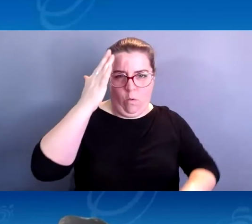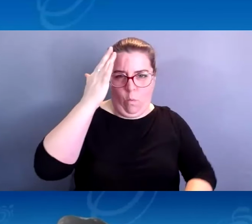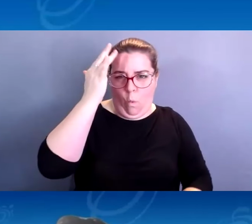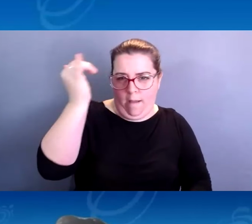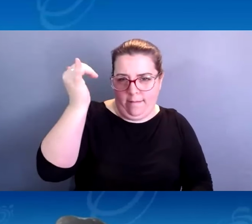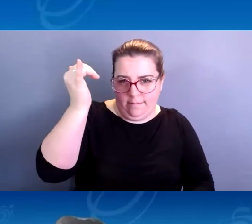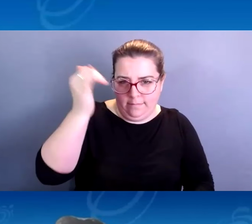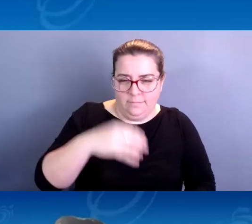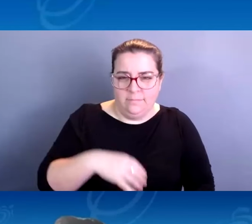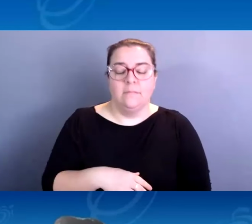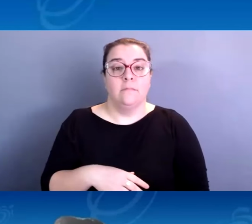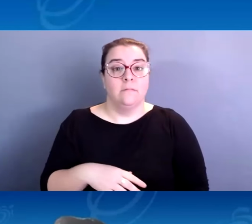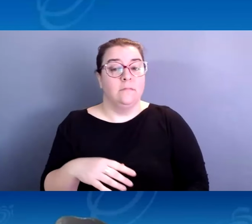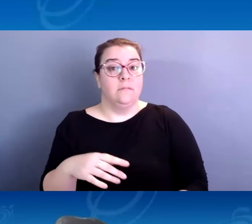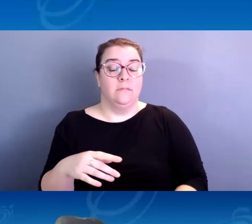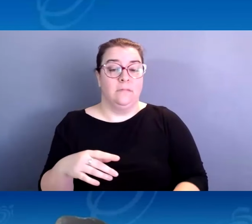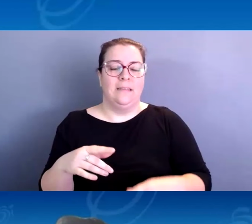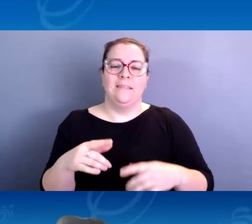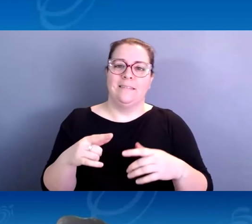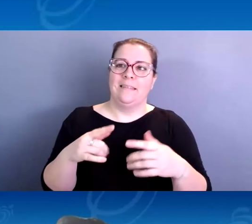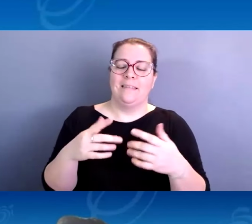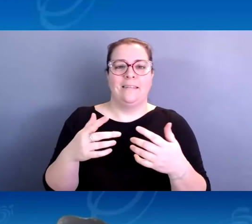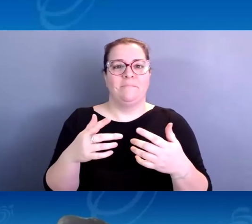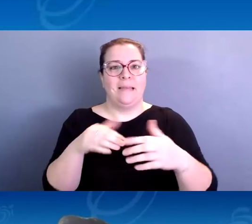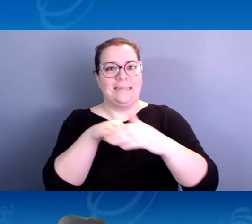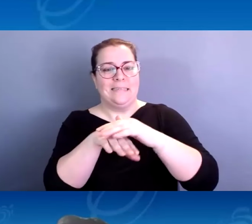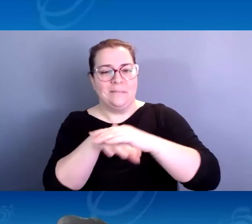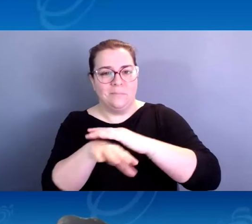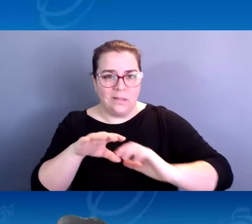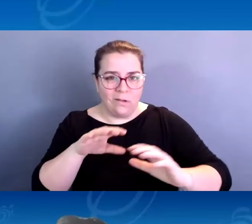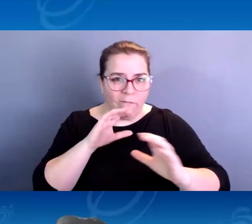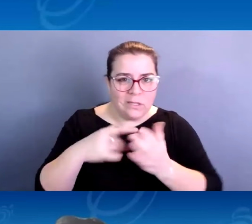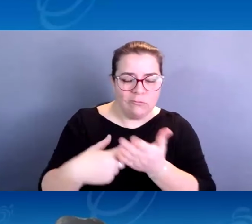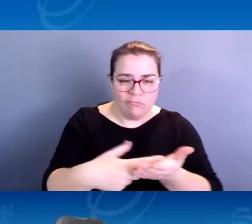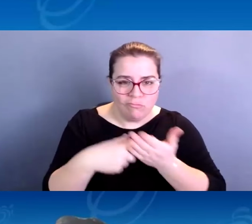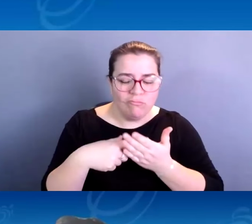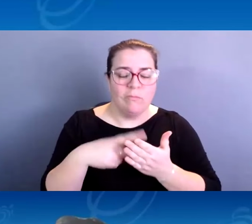in the accessibility conversation, the challenge and the inclusion of persons with disabilities conversation